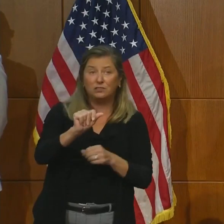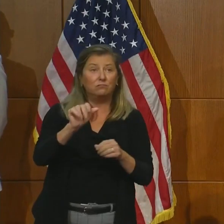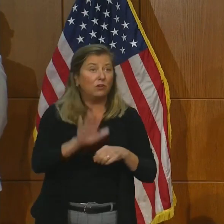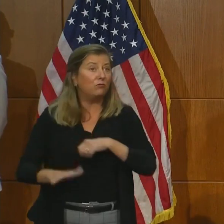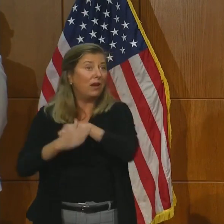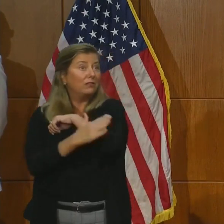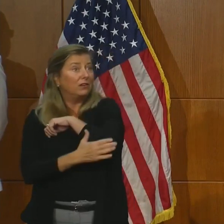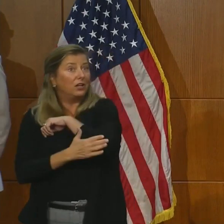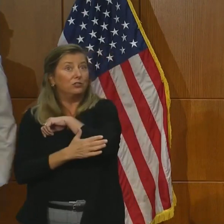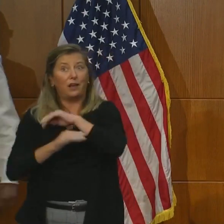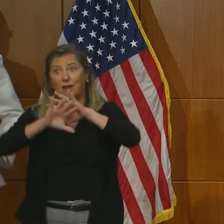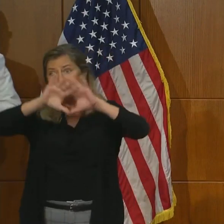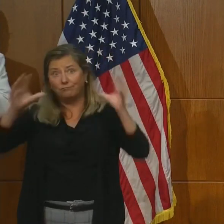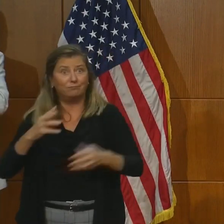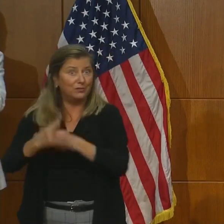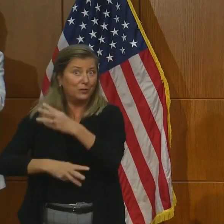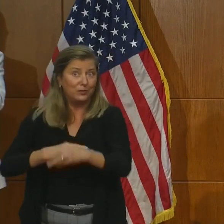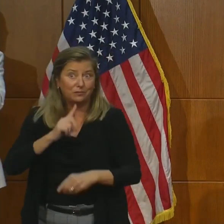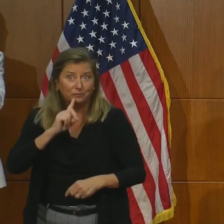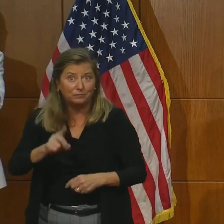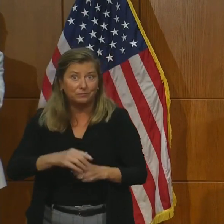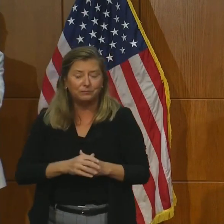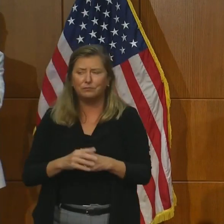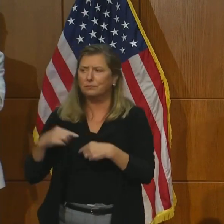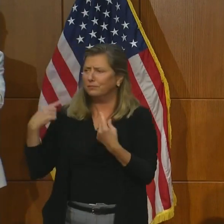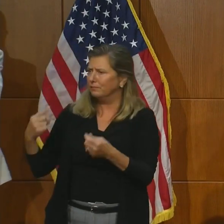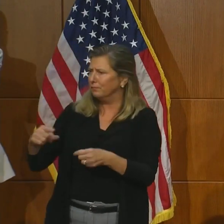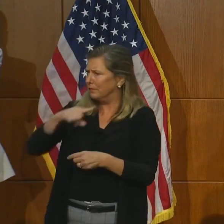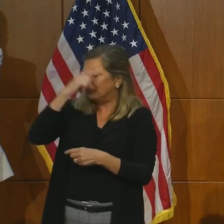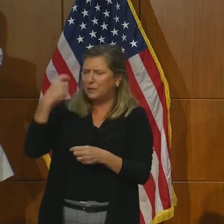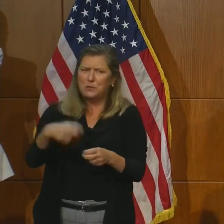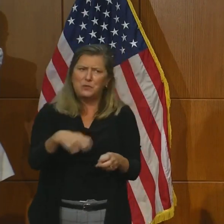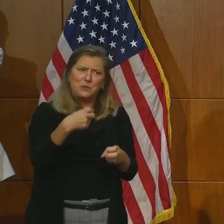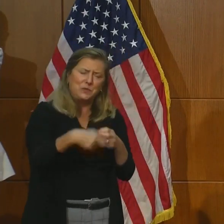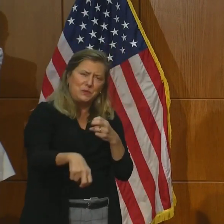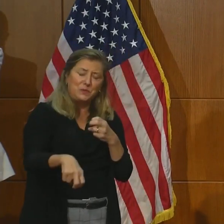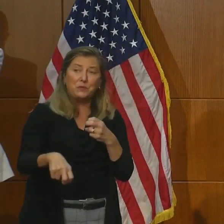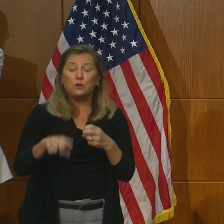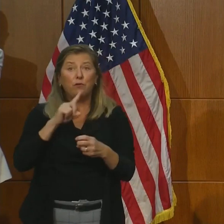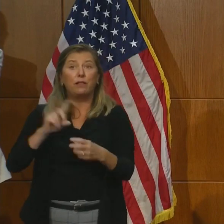AND- WE'RE STILL IN THE MIDDLE OF PANDEMIC IN VIRGINIA AROUND